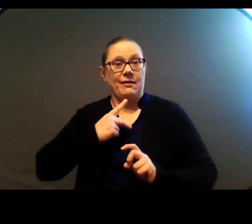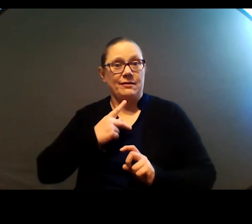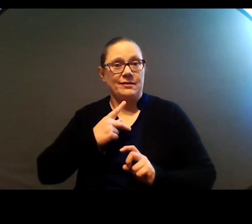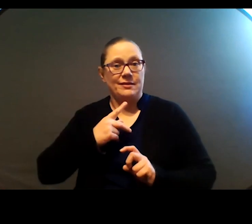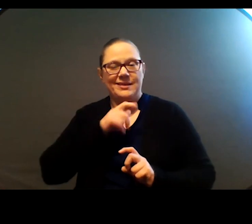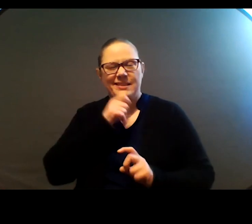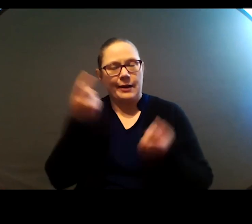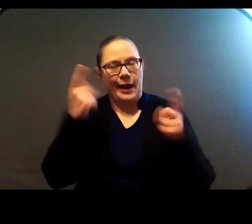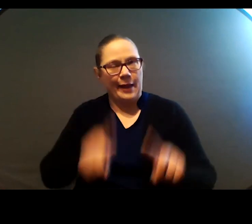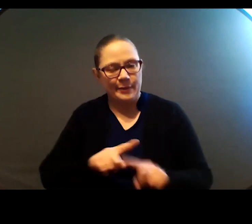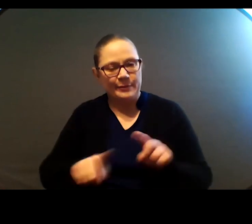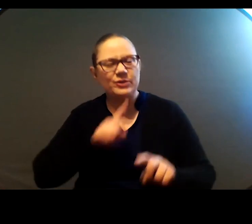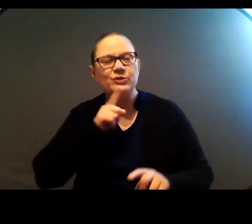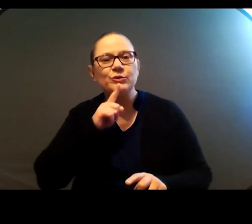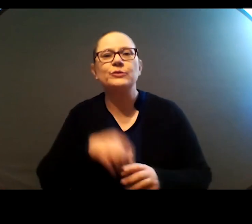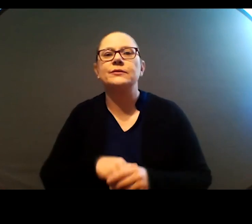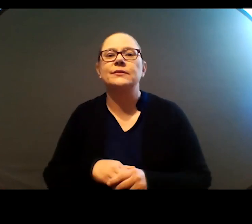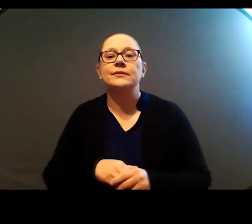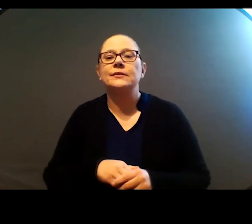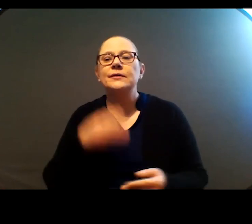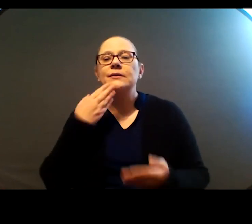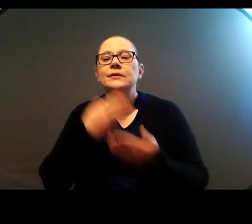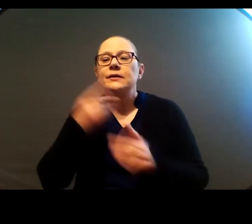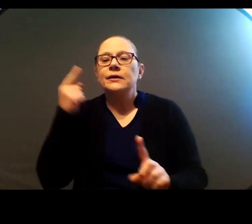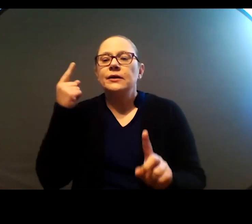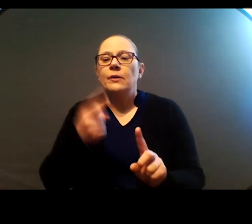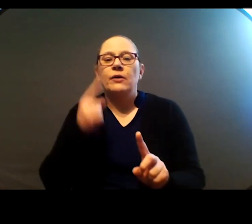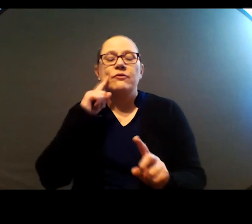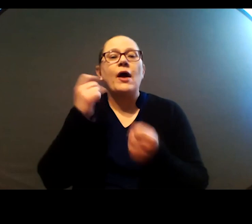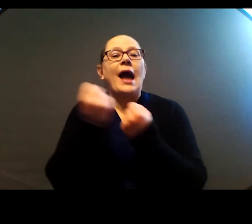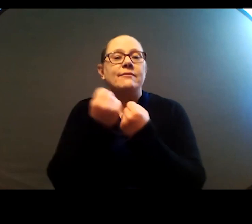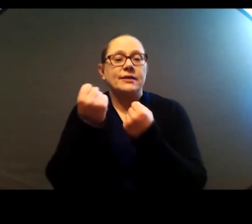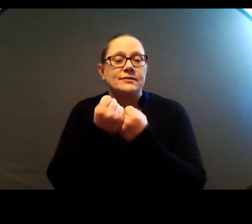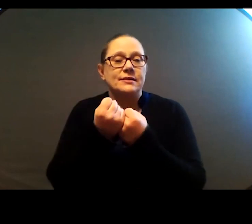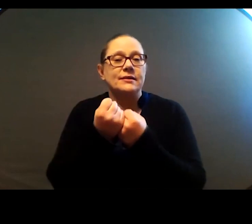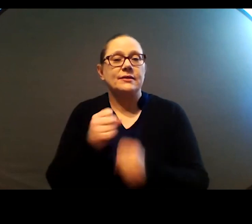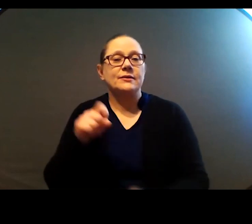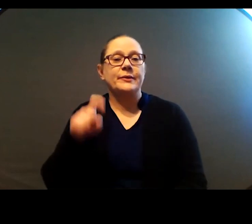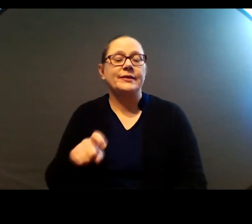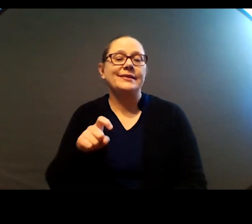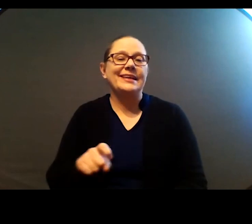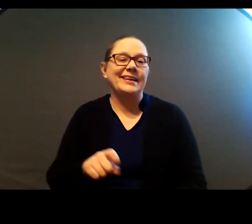And that's a great Point for advocacy because we need our non-Indian brothers and sisters our